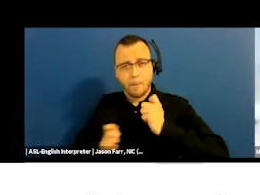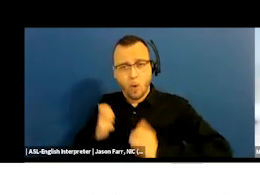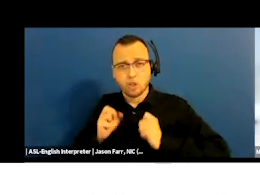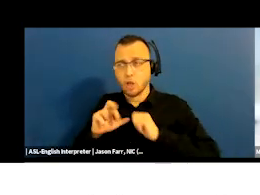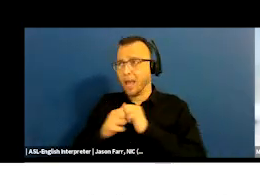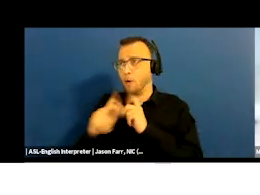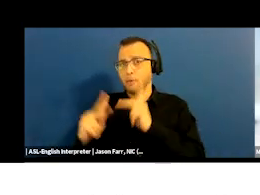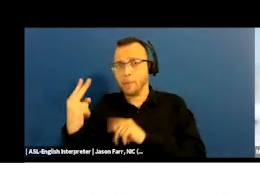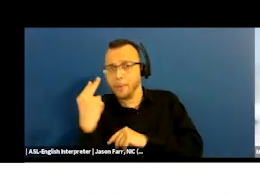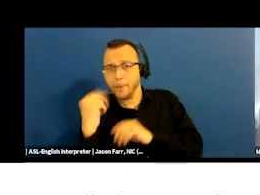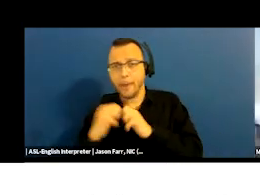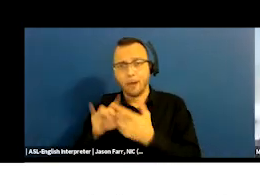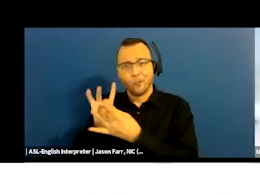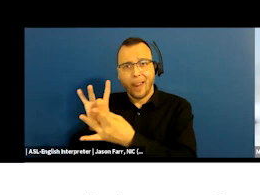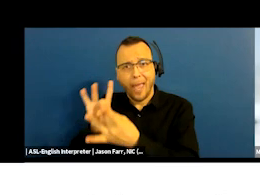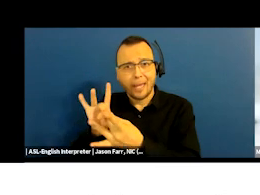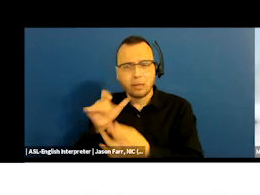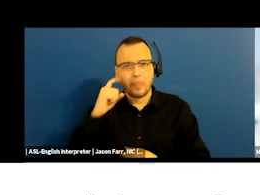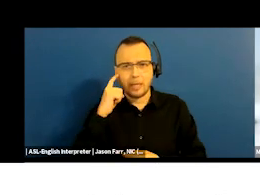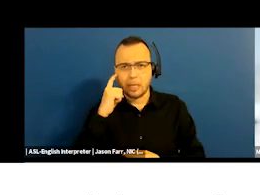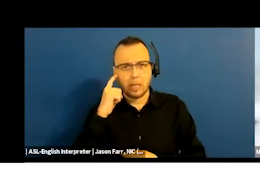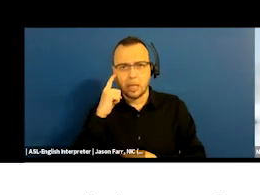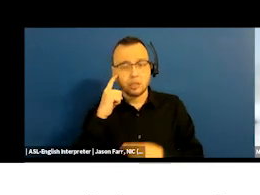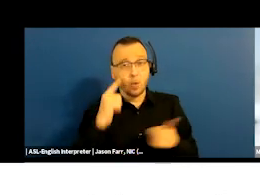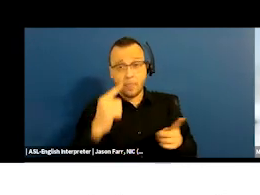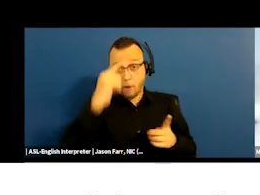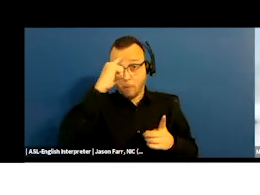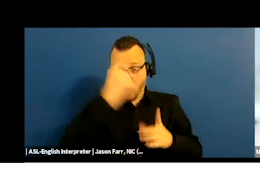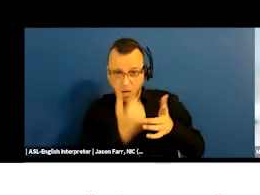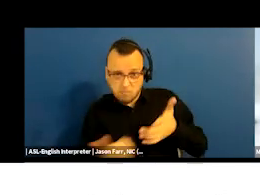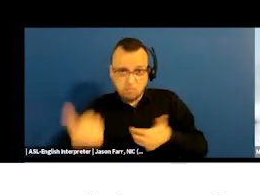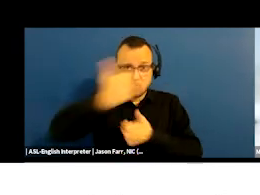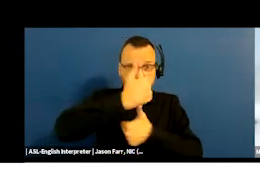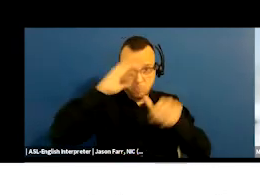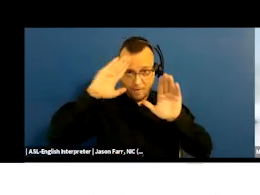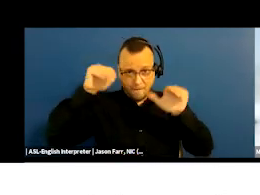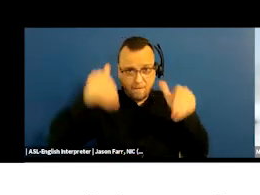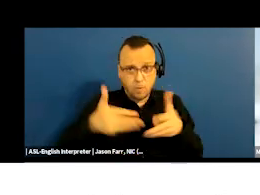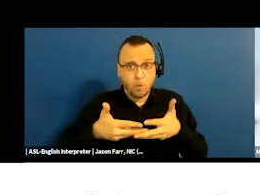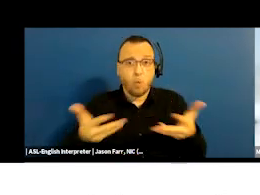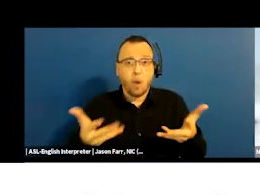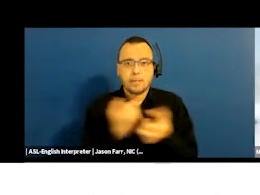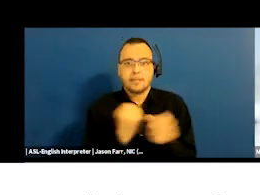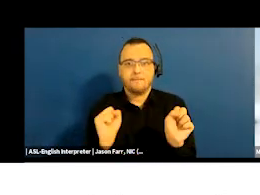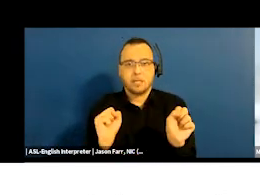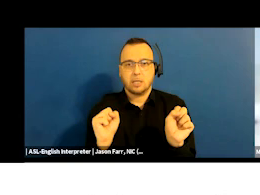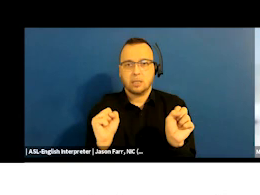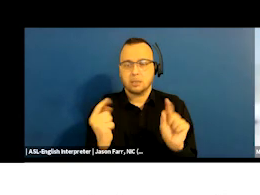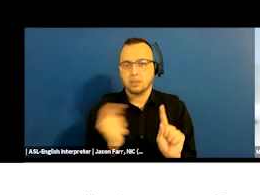their physical awareness, and their time is spent on sensory processing and integration, they're not gonna have a lot of time to talk to think